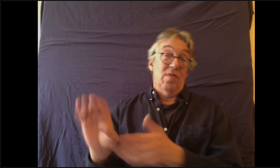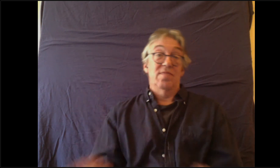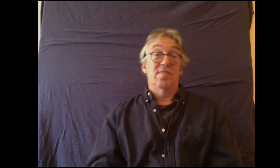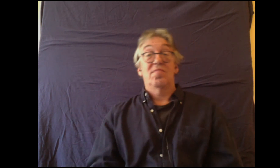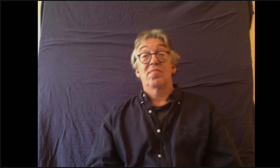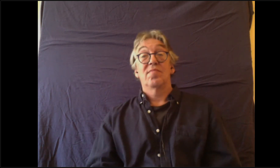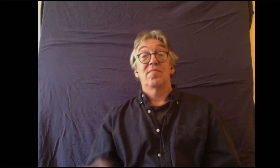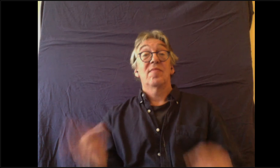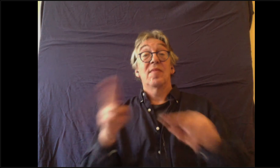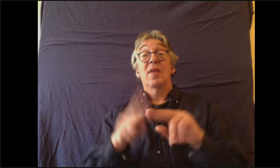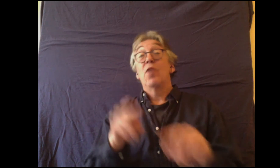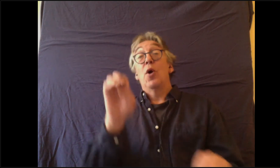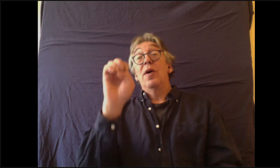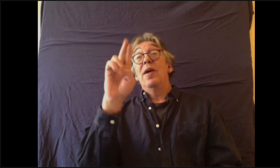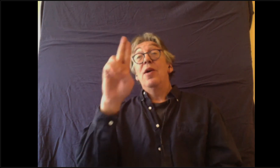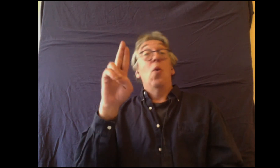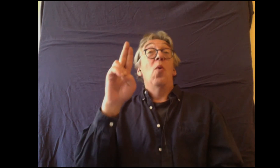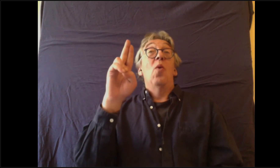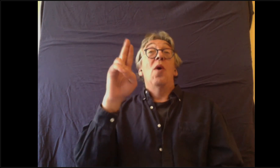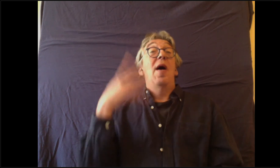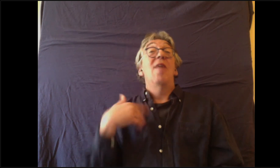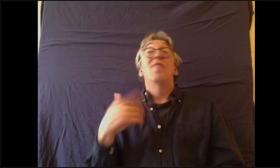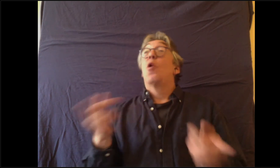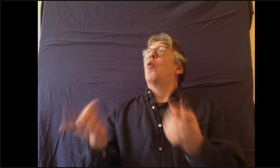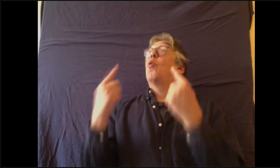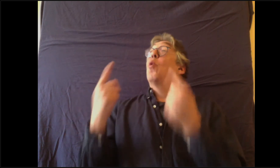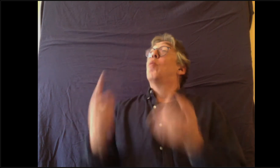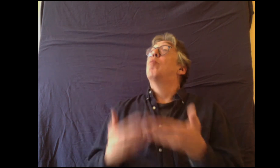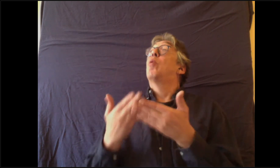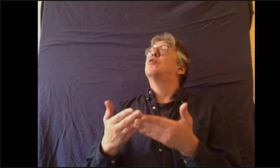from the EU and Mozambique it's not always easy for organisations